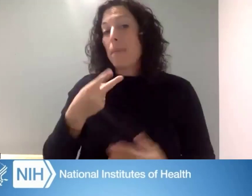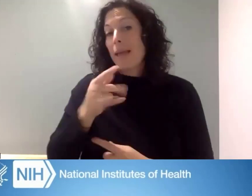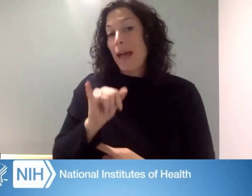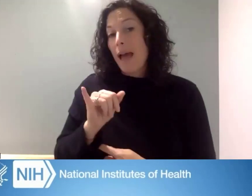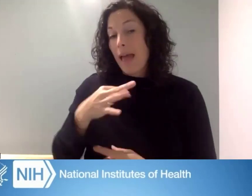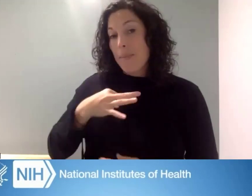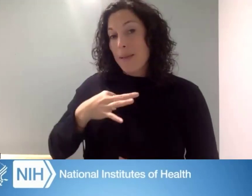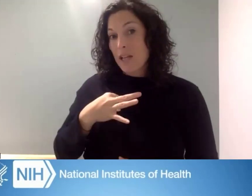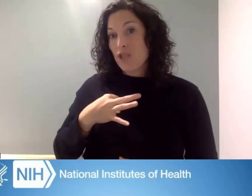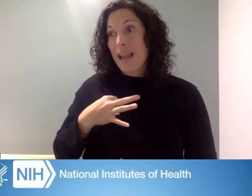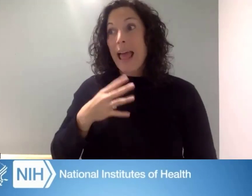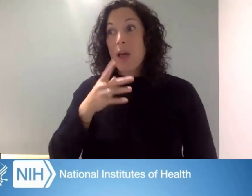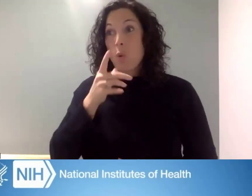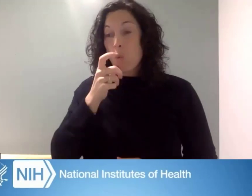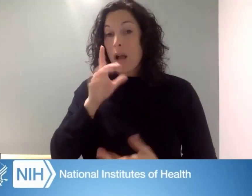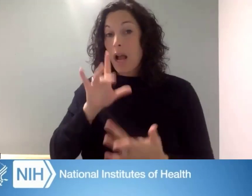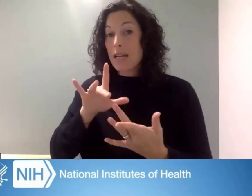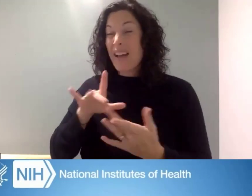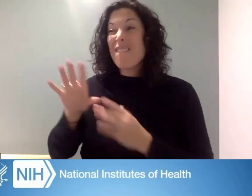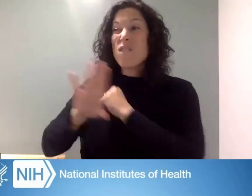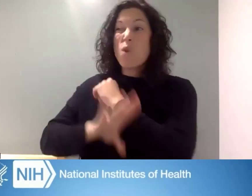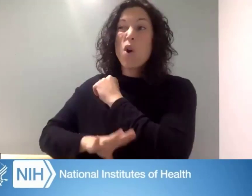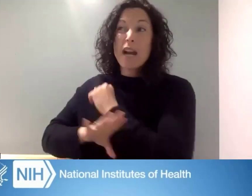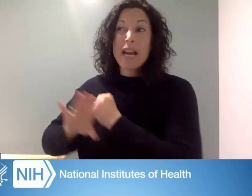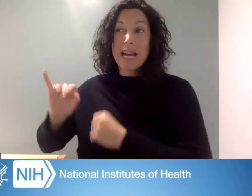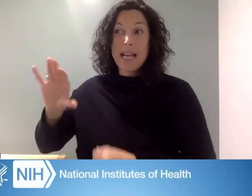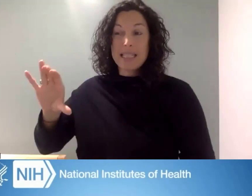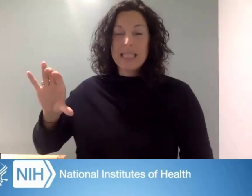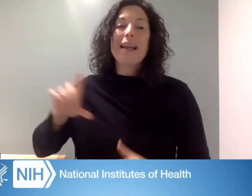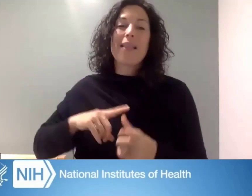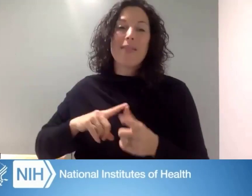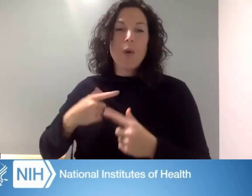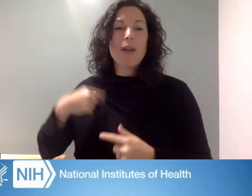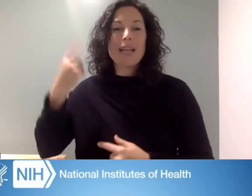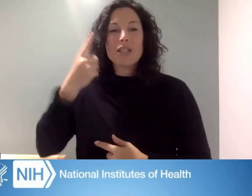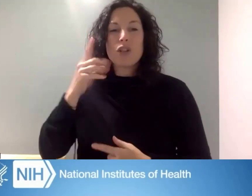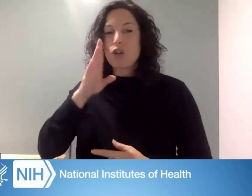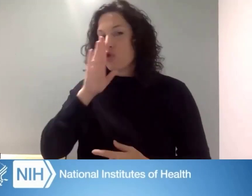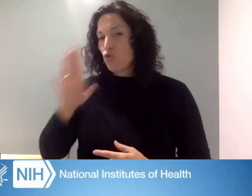and the contact PI was at a foreign institution, then we would consider it a direct foreign award.